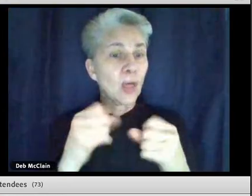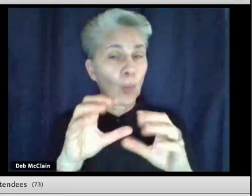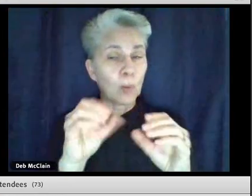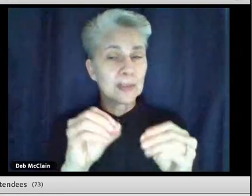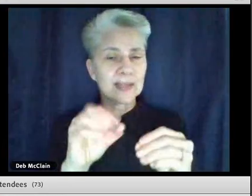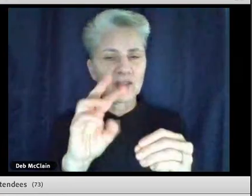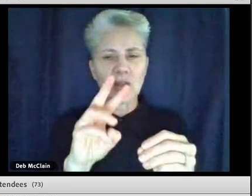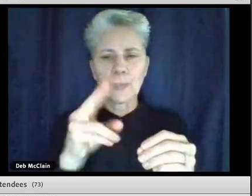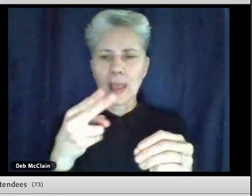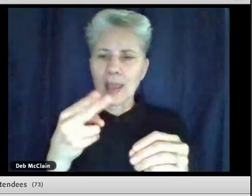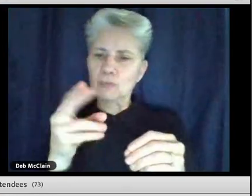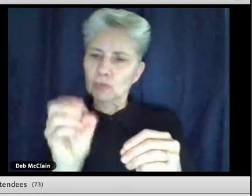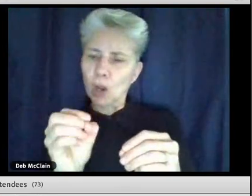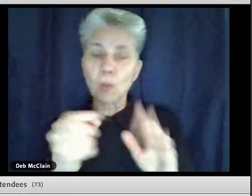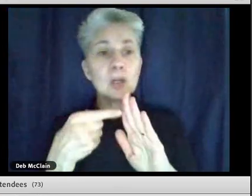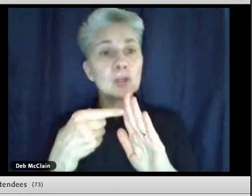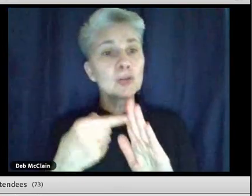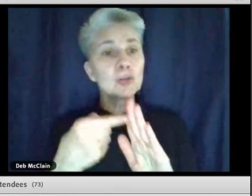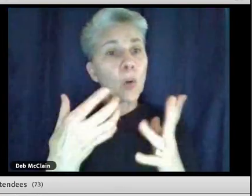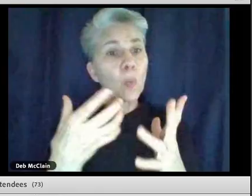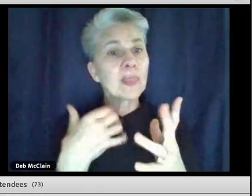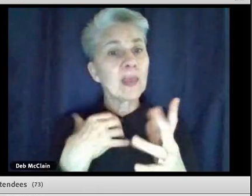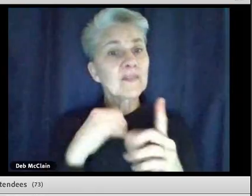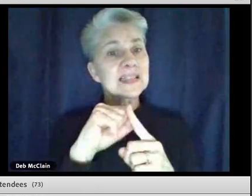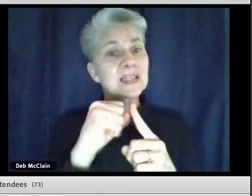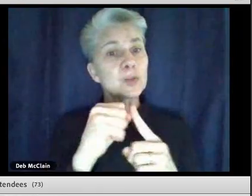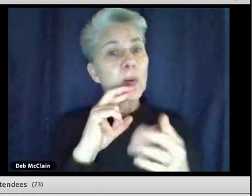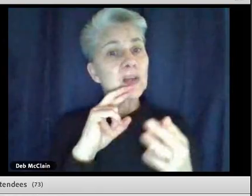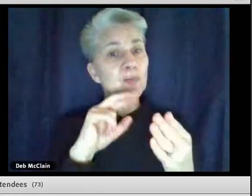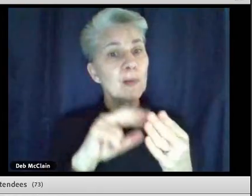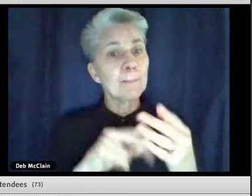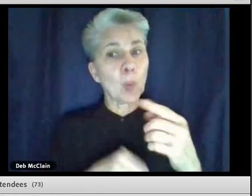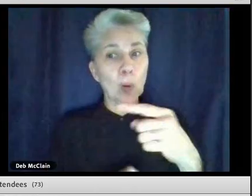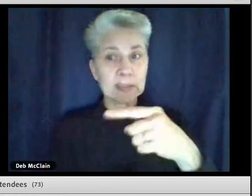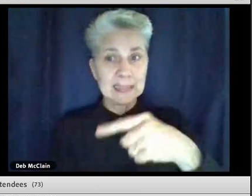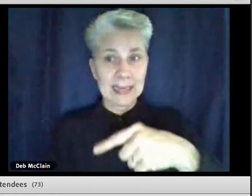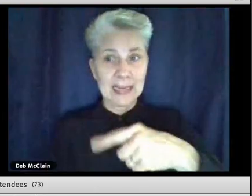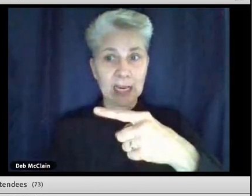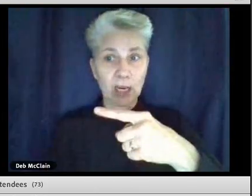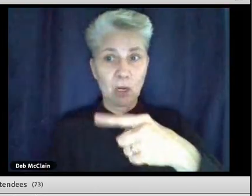and what I wanted to show you is, they have situation reports, and so these are updated every day,